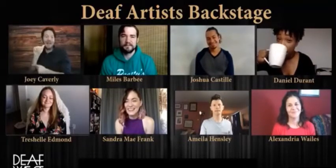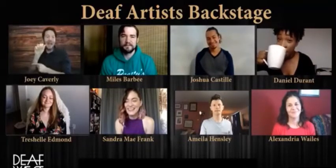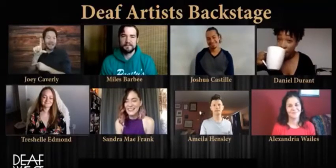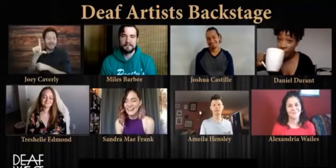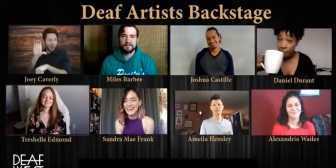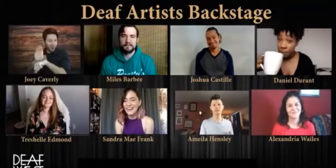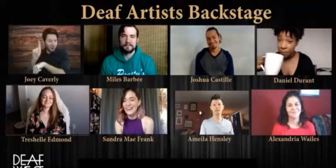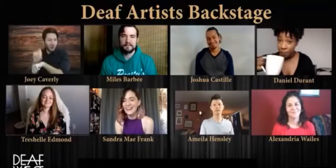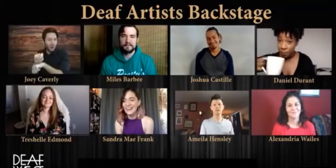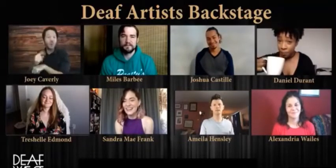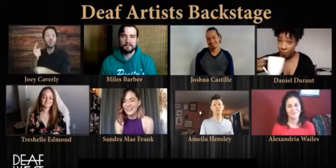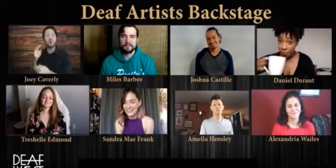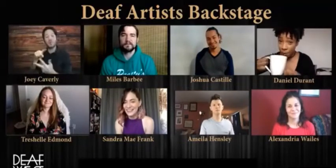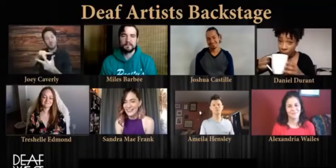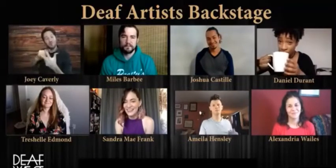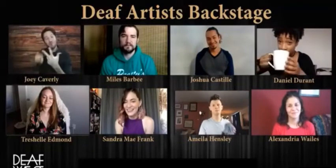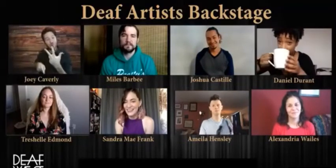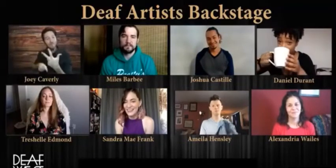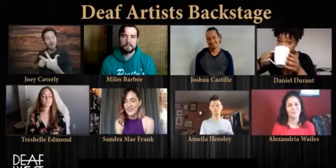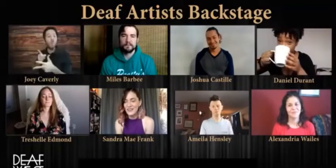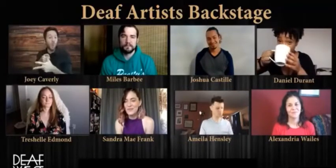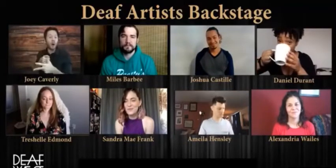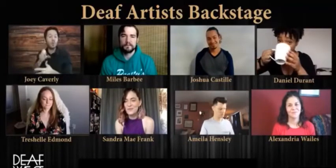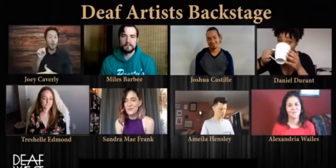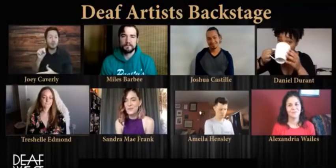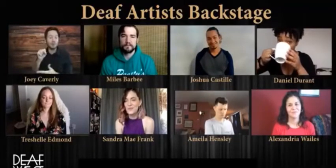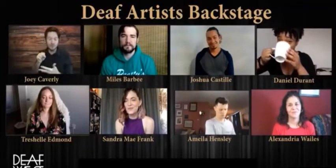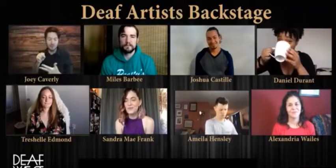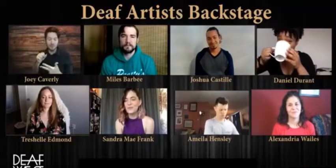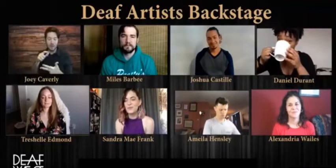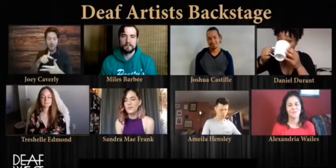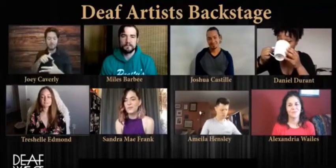We also have the creative team and our ASL Consultants as well.